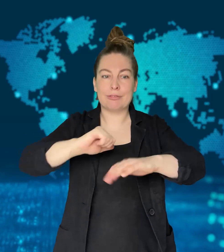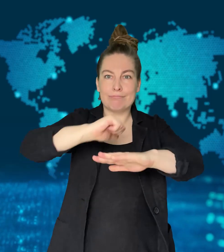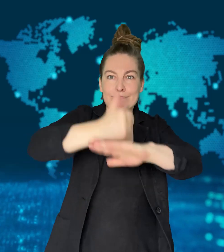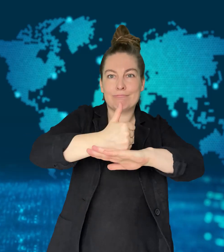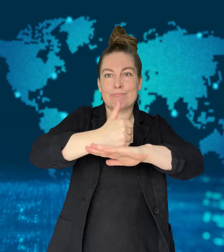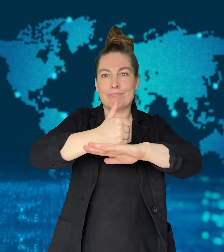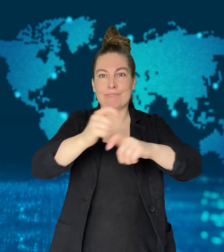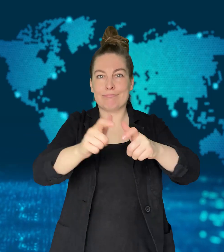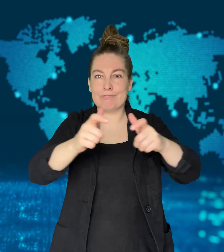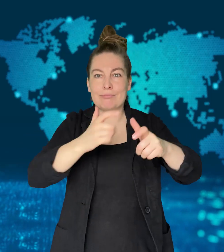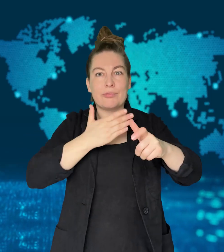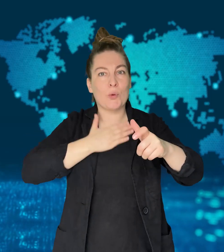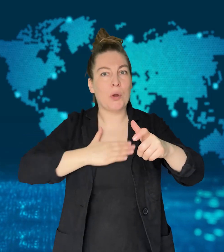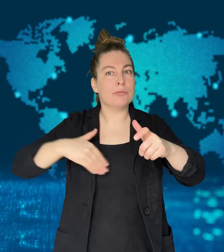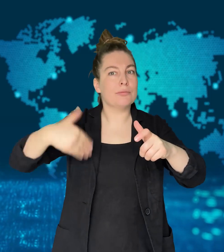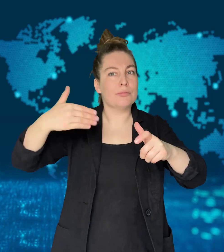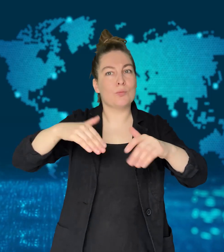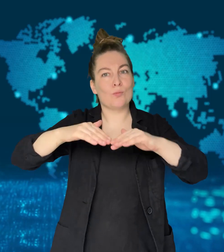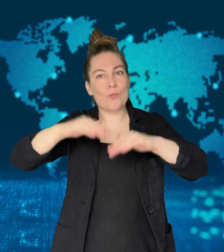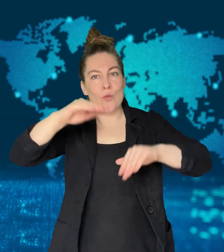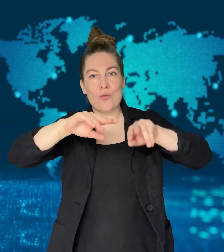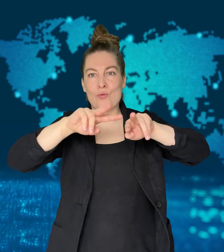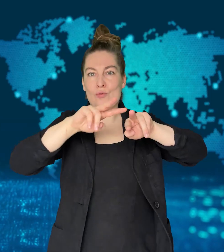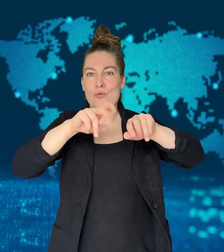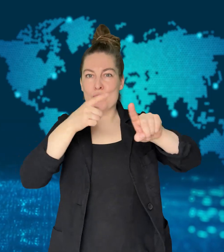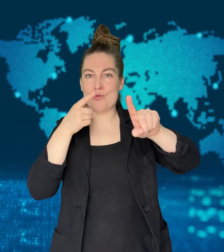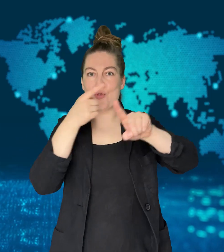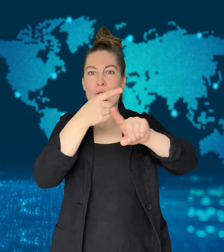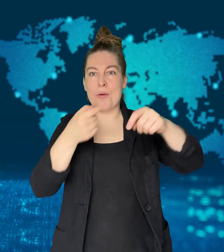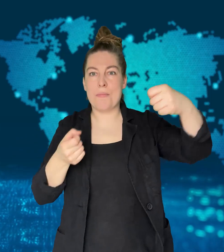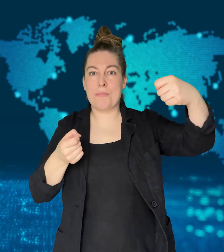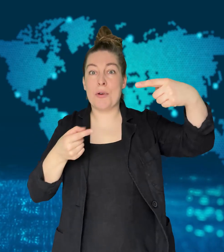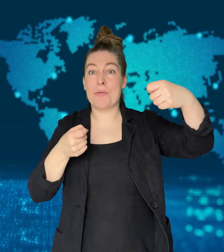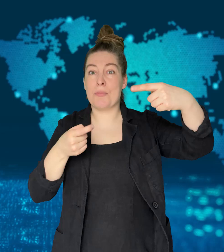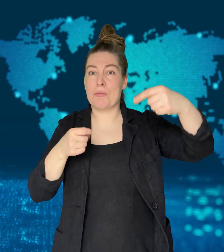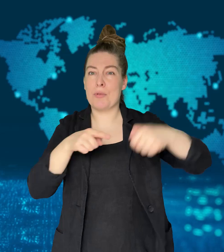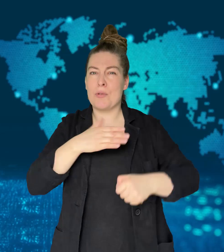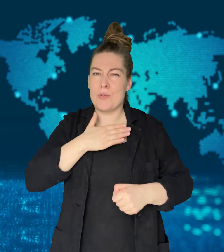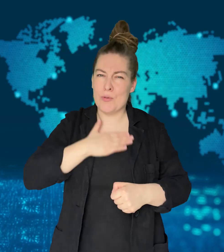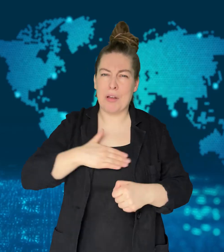constructed a space station, and is preparing to